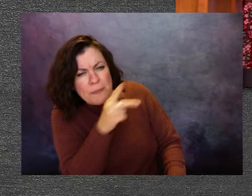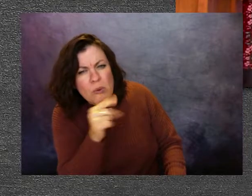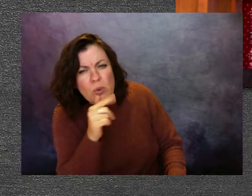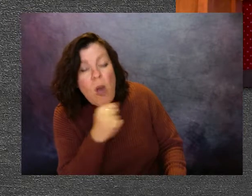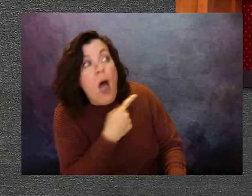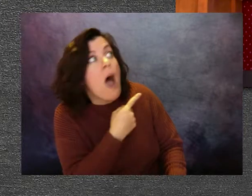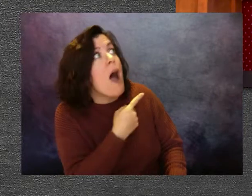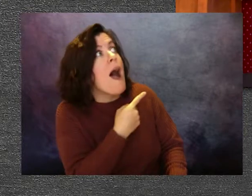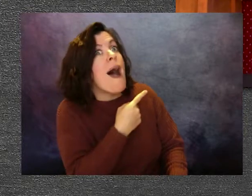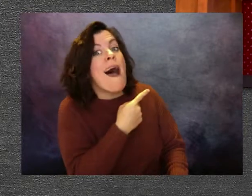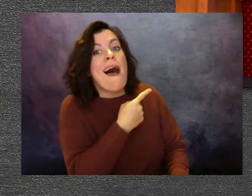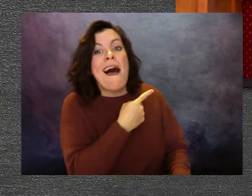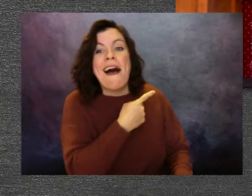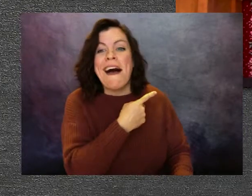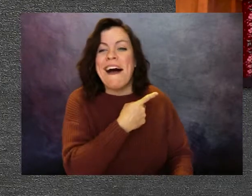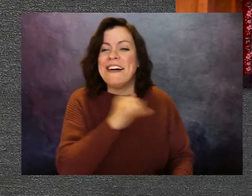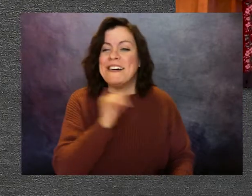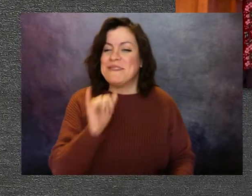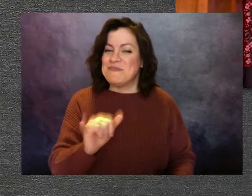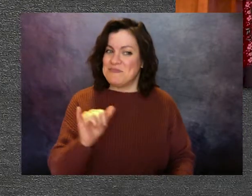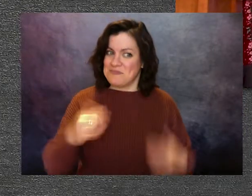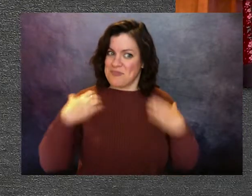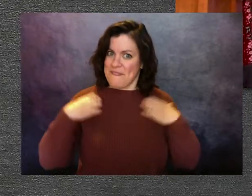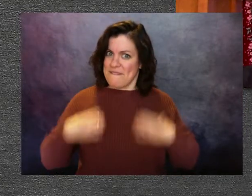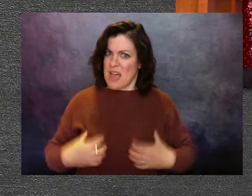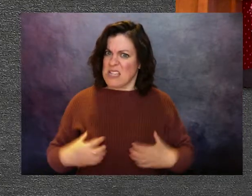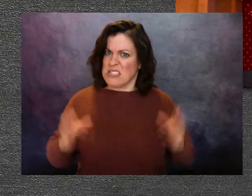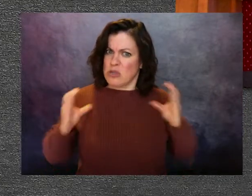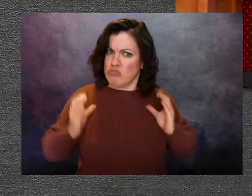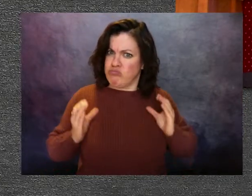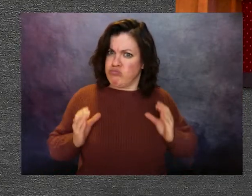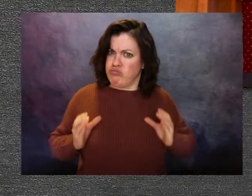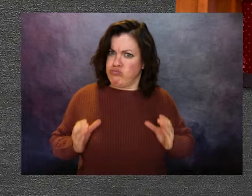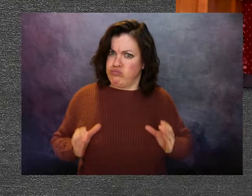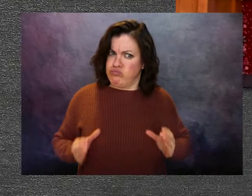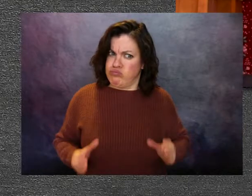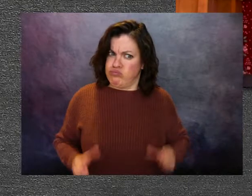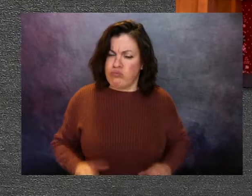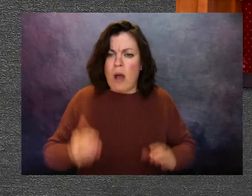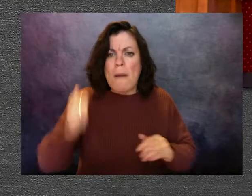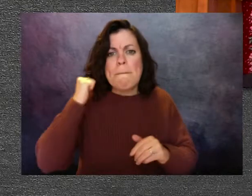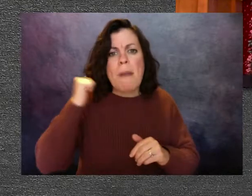Ooh, this is a vest. It's a vest. And it has a word there, but I don't,